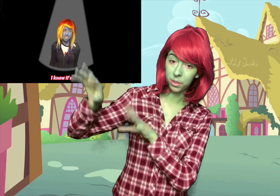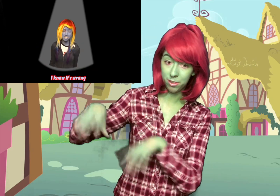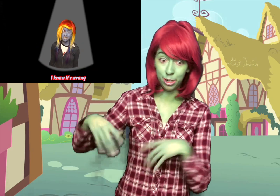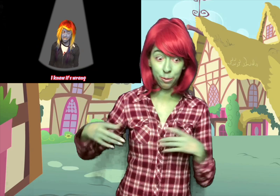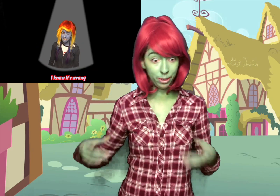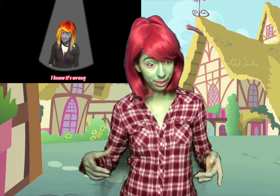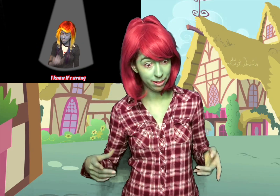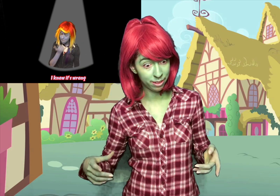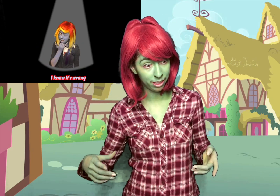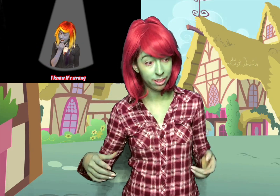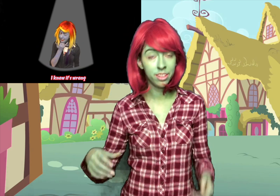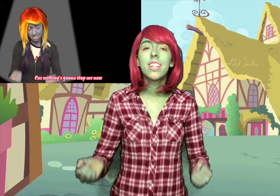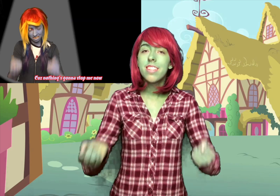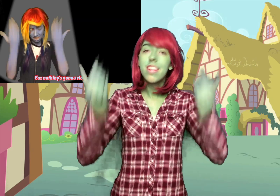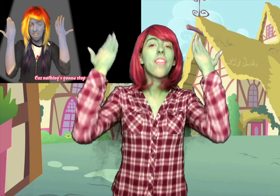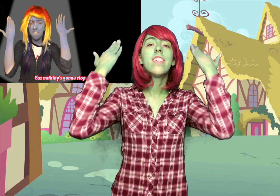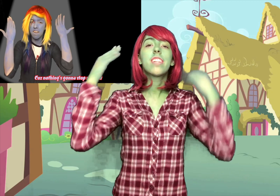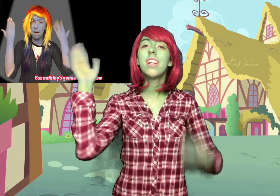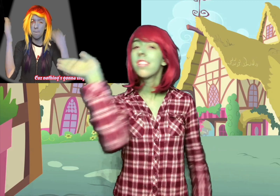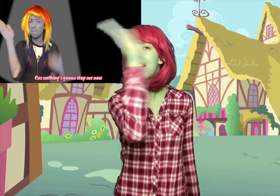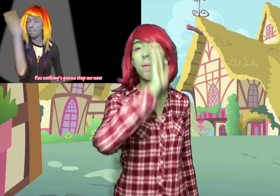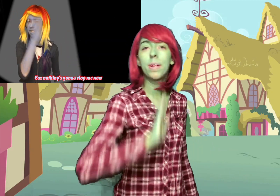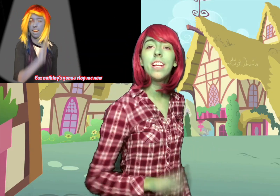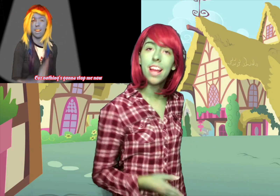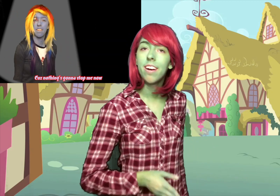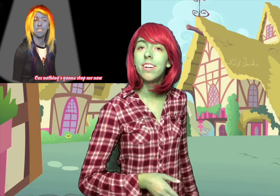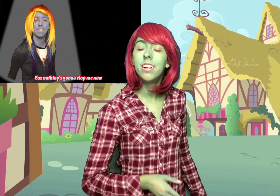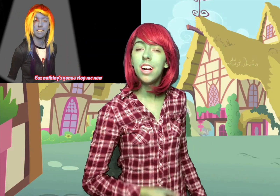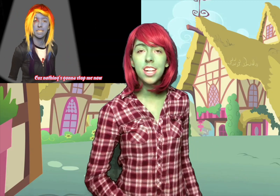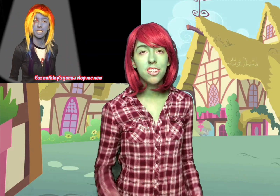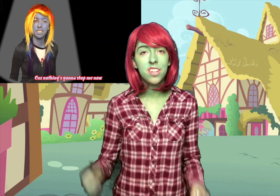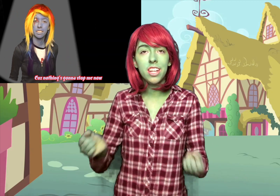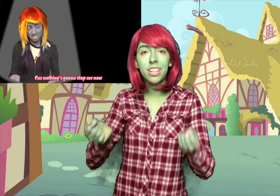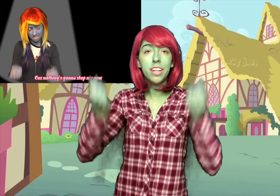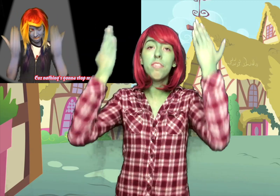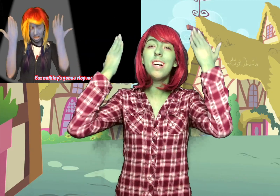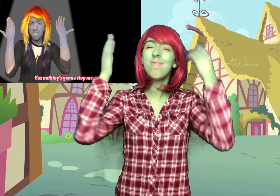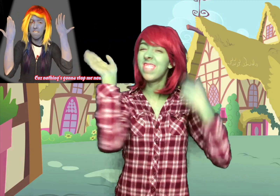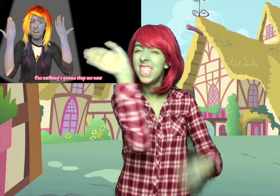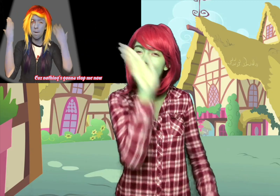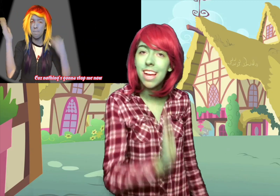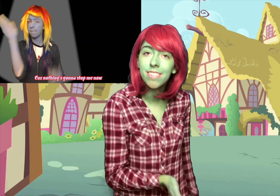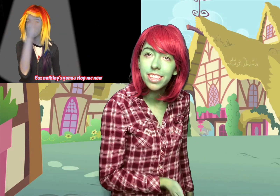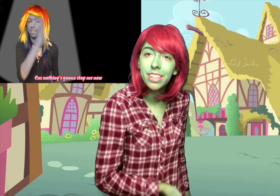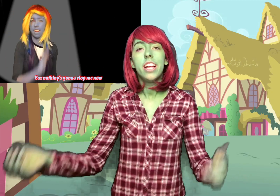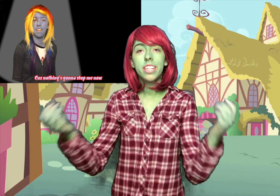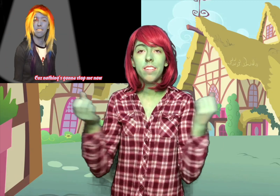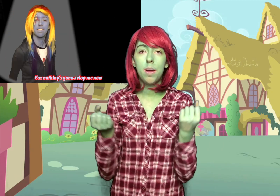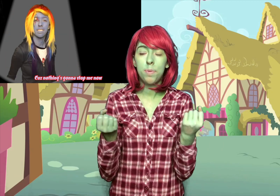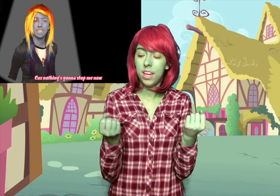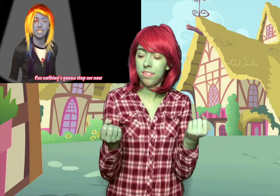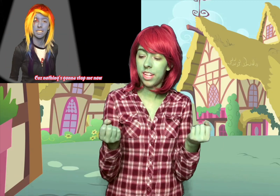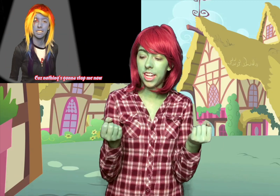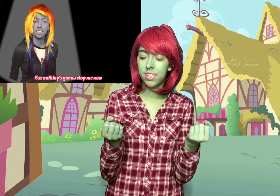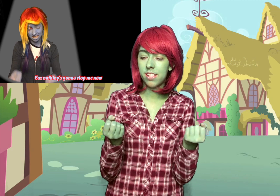because she really doesn't care "because nothing's gonna stop me now" i just did GIVE-UP NEVER and GIVE-UP you have your hands